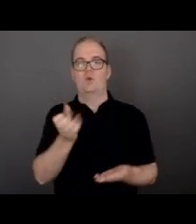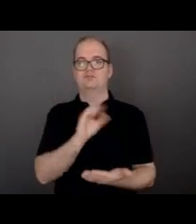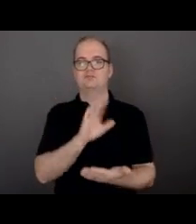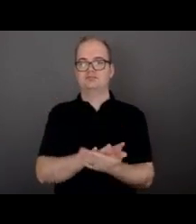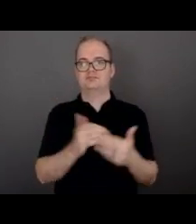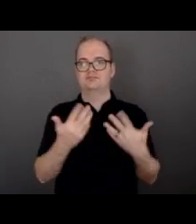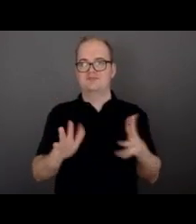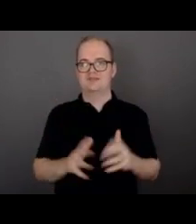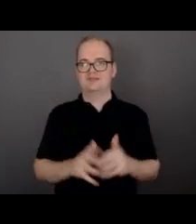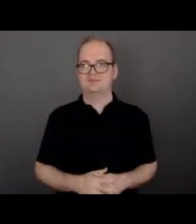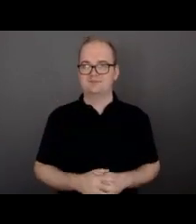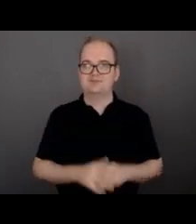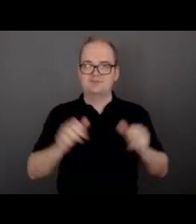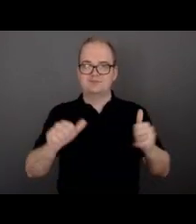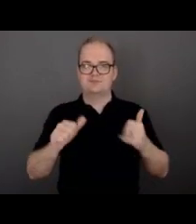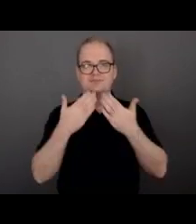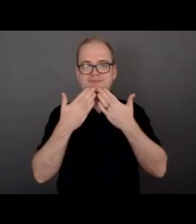Thanks everyone. Bye.